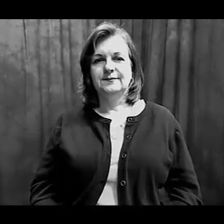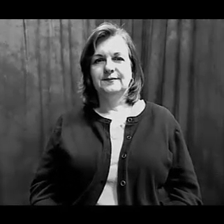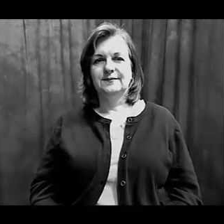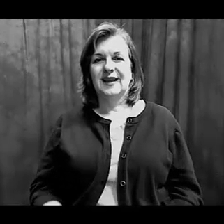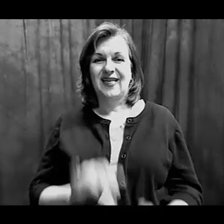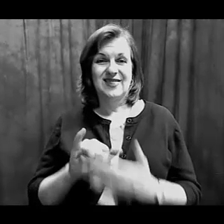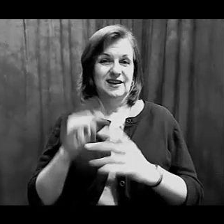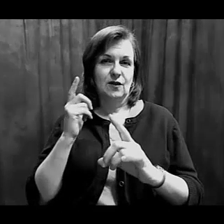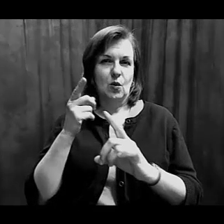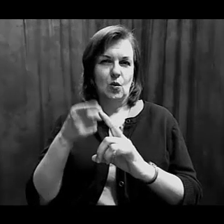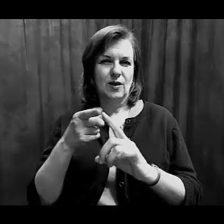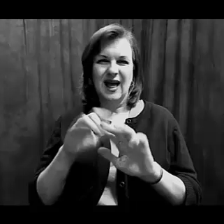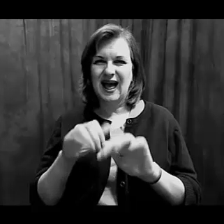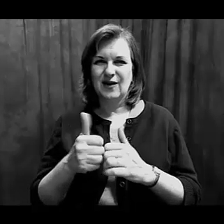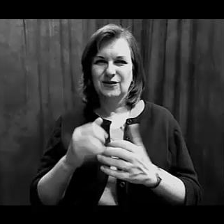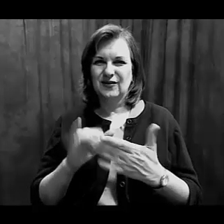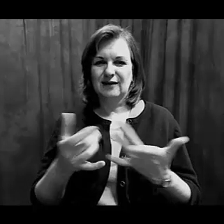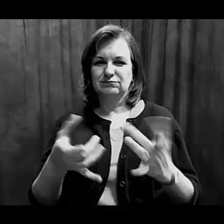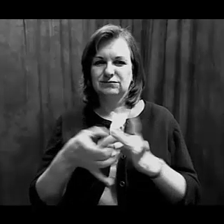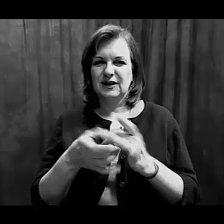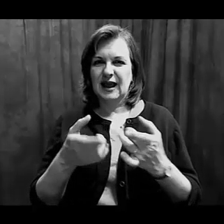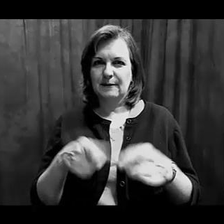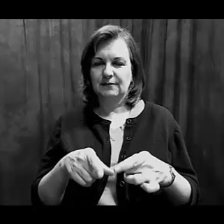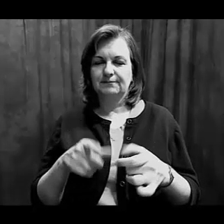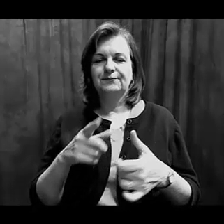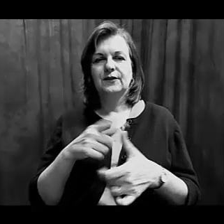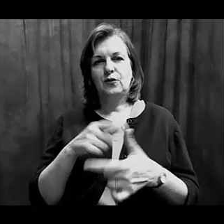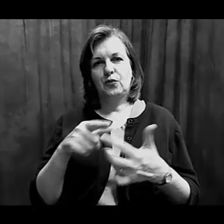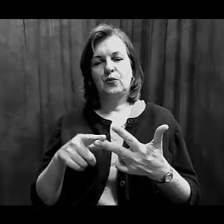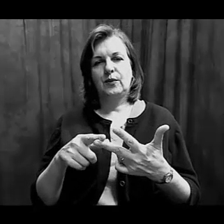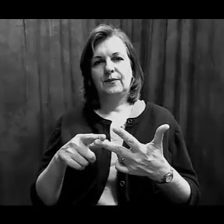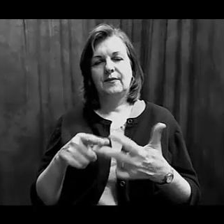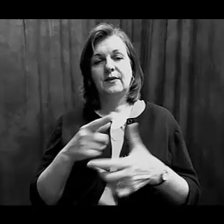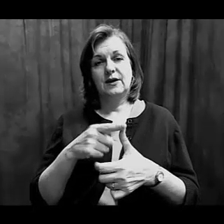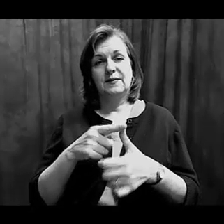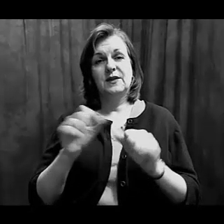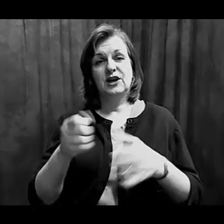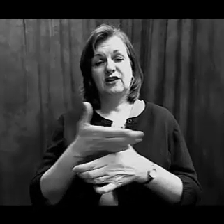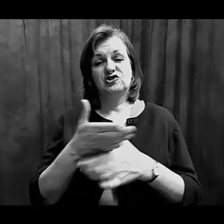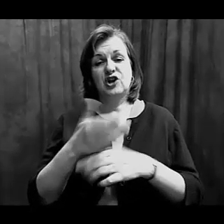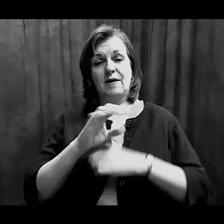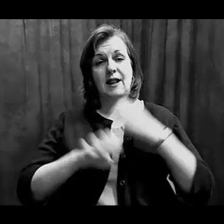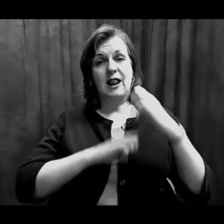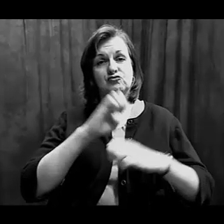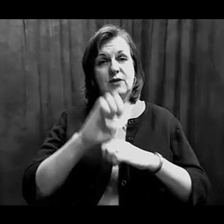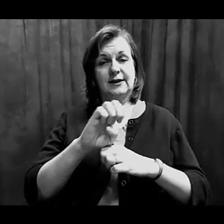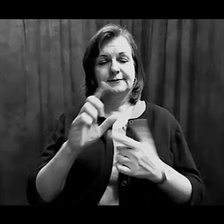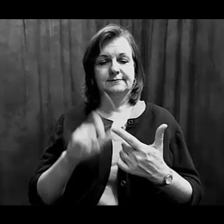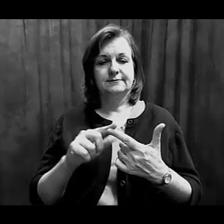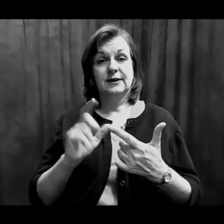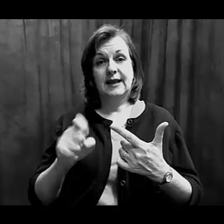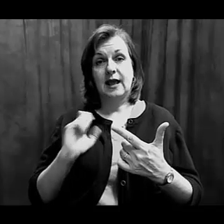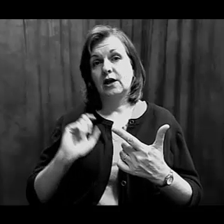of an element -- so that's really the goal. How are they going to do this?? Well, they can share